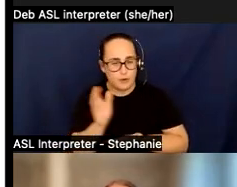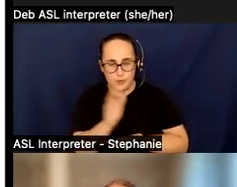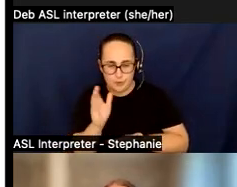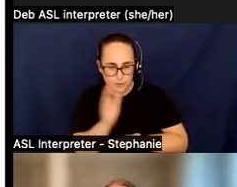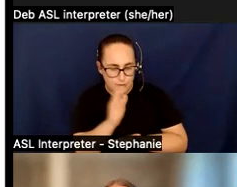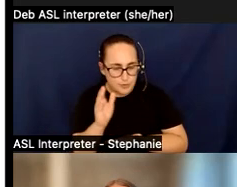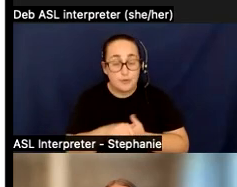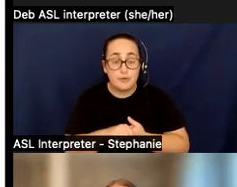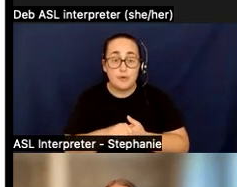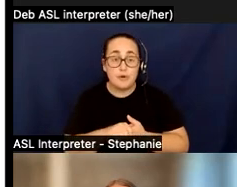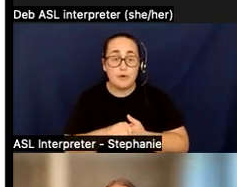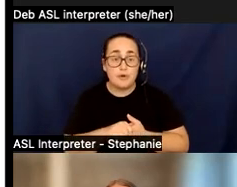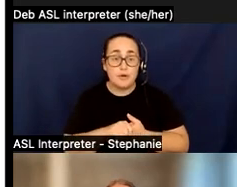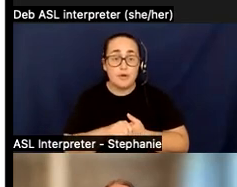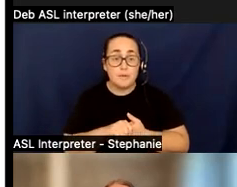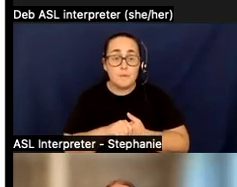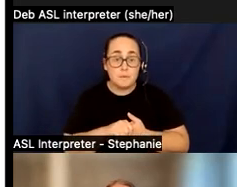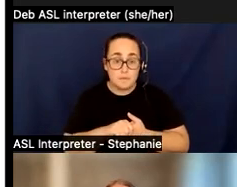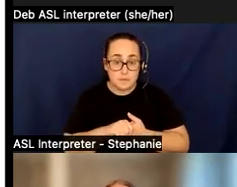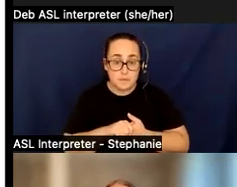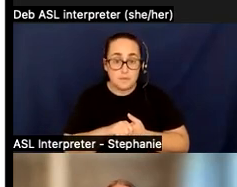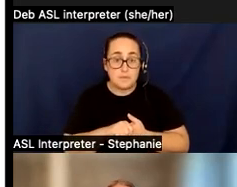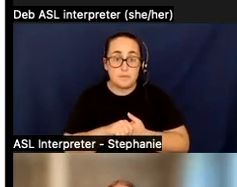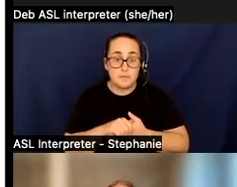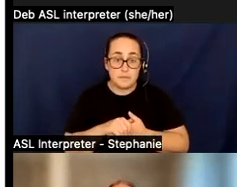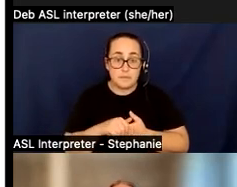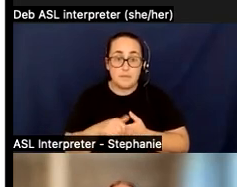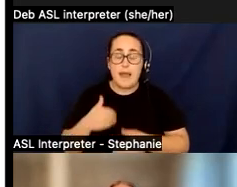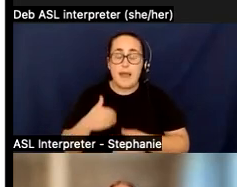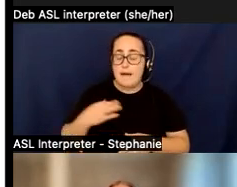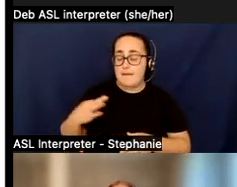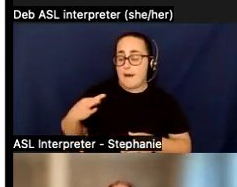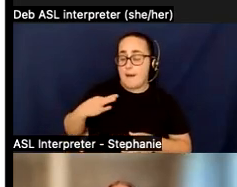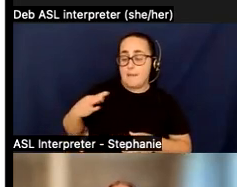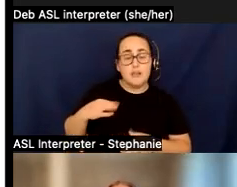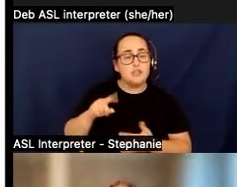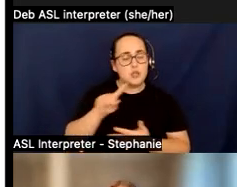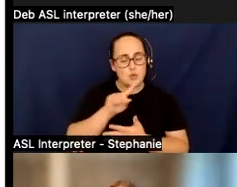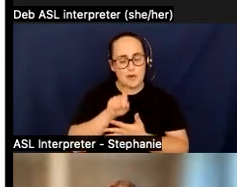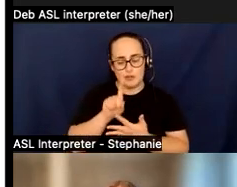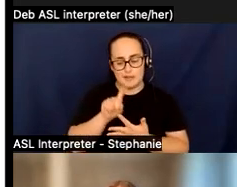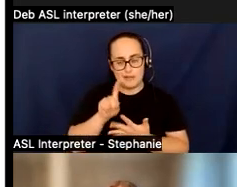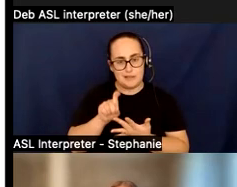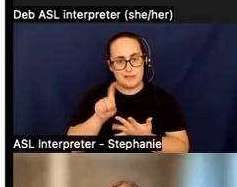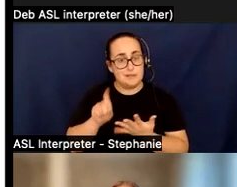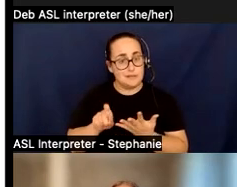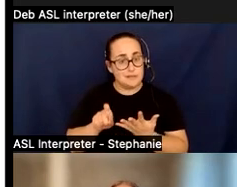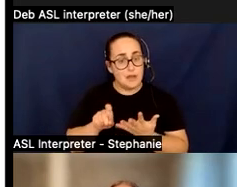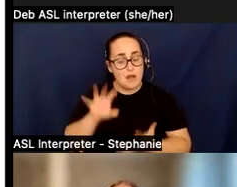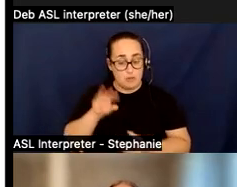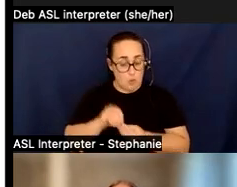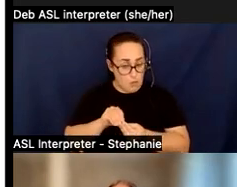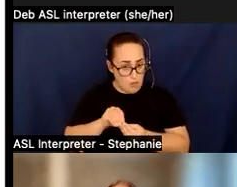their submissions respond to application questions and scored for a possible total of 100 points. So